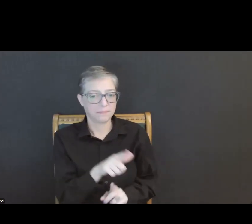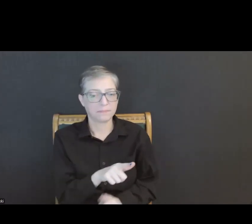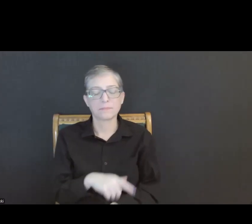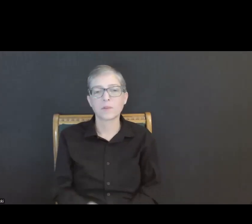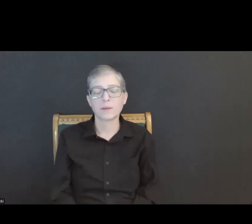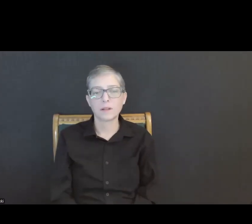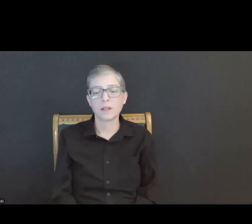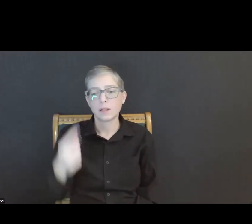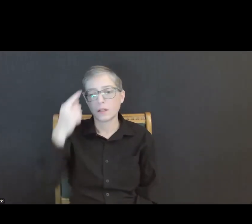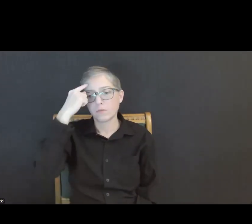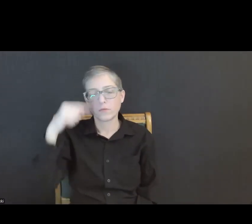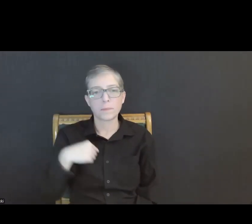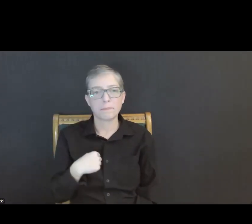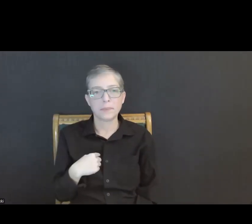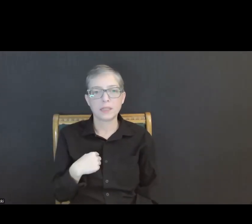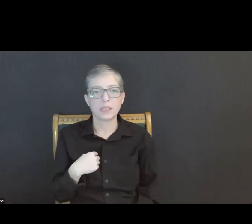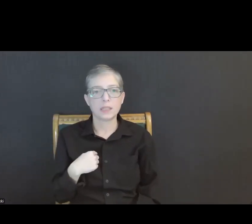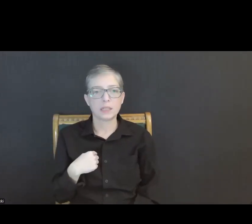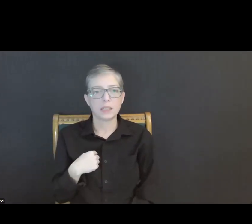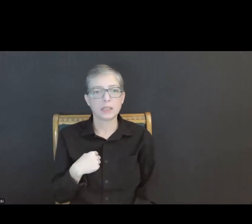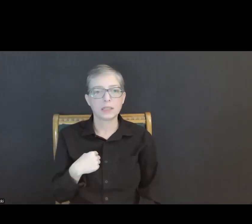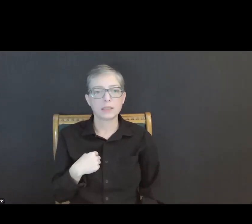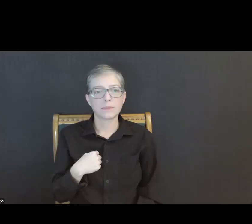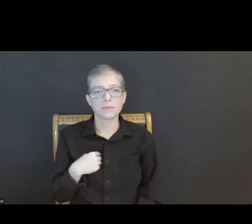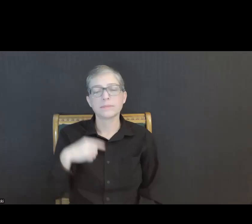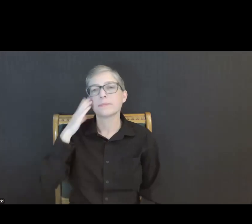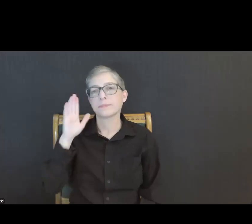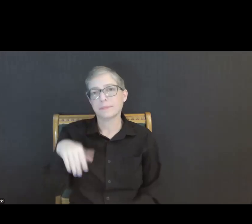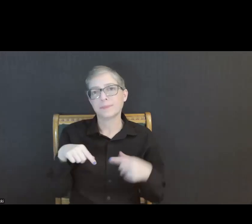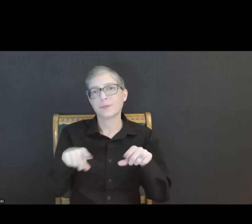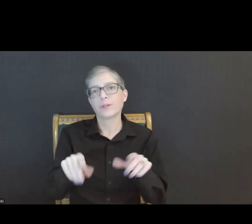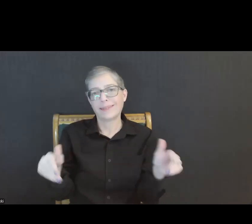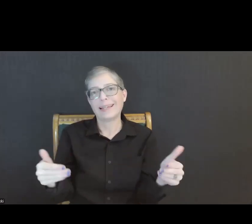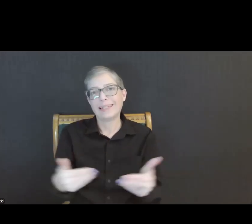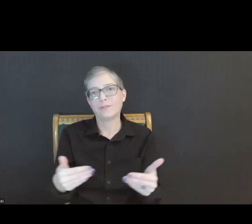um you know and I know in the introduction there's that piece and um I think I'll get into that part